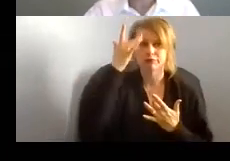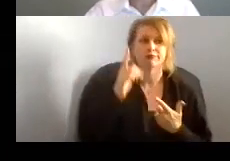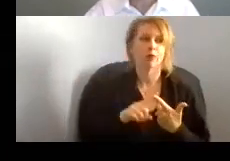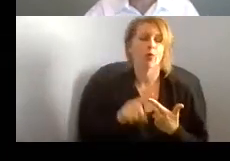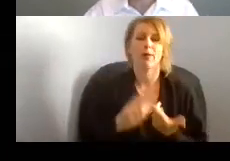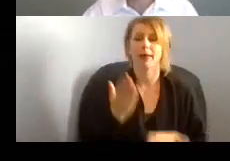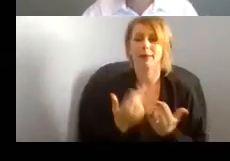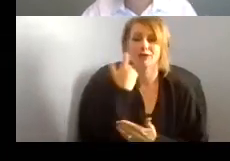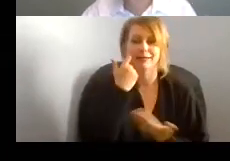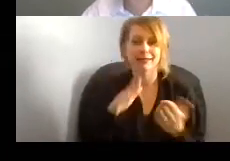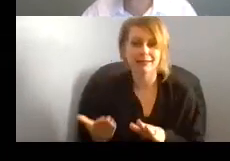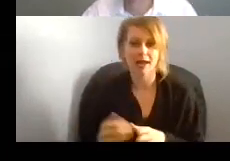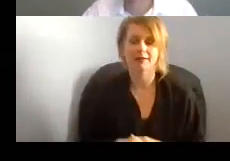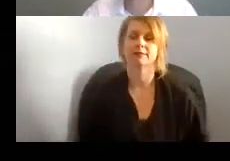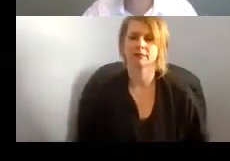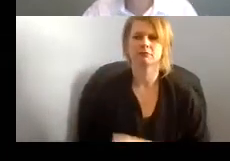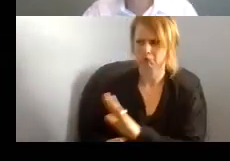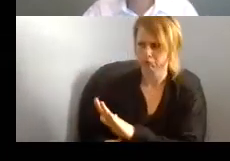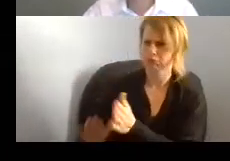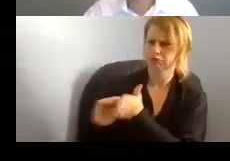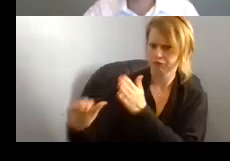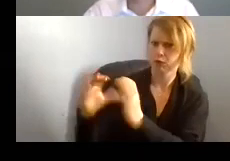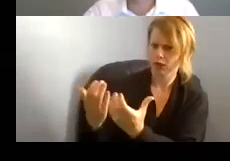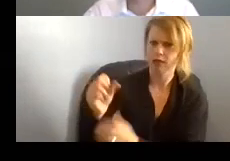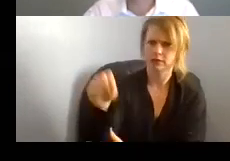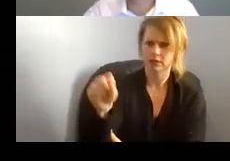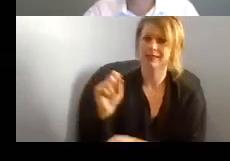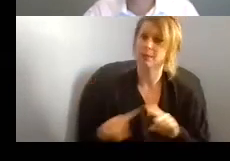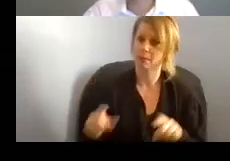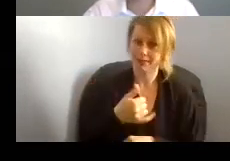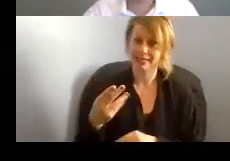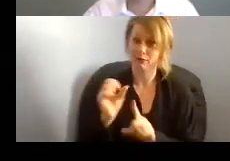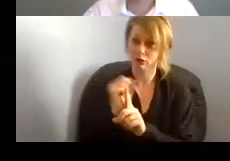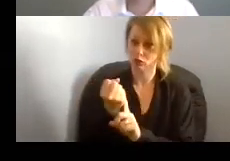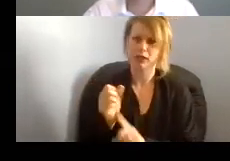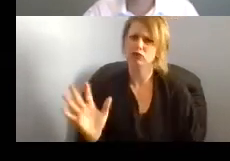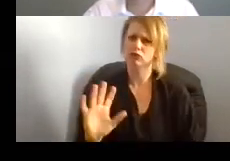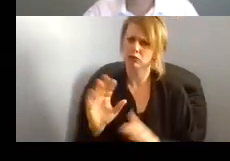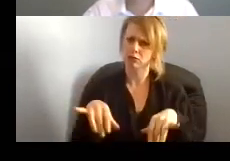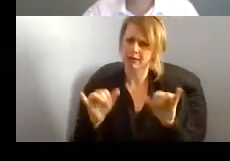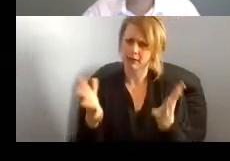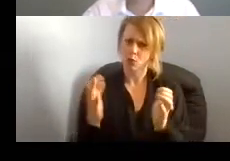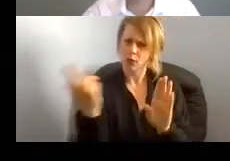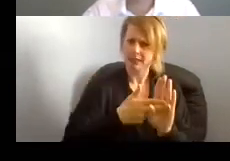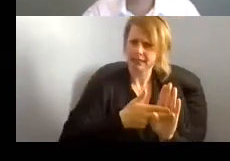I, of course, excused them from the class, but in several situations, they said they still wanted to participate. They actually thought the information